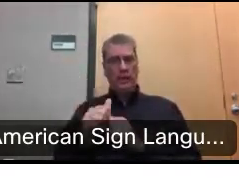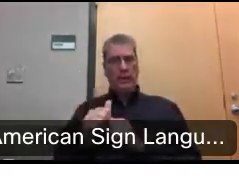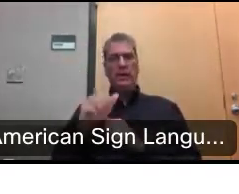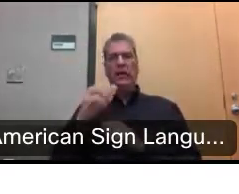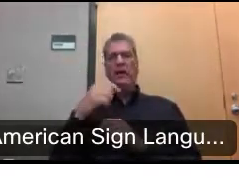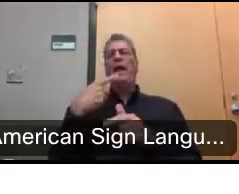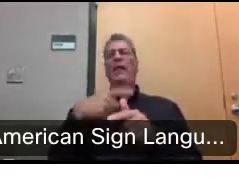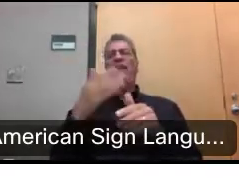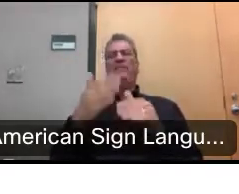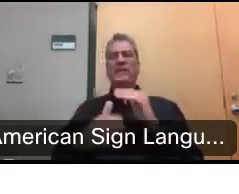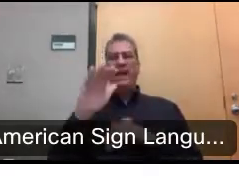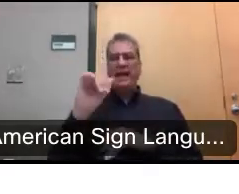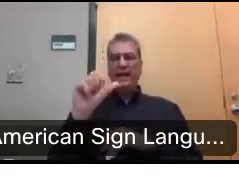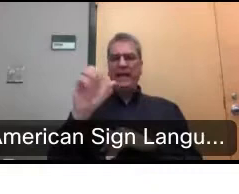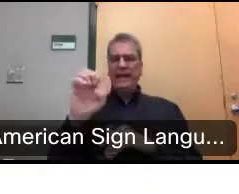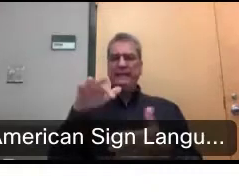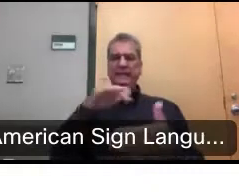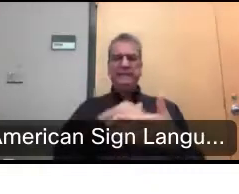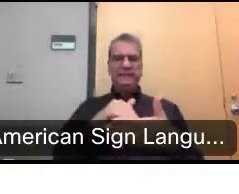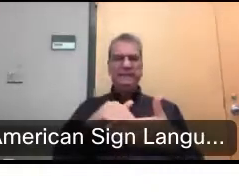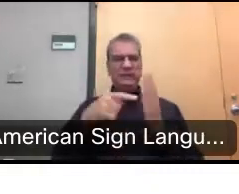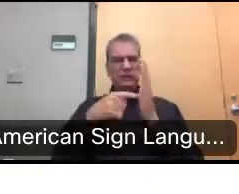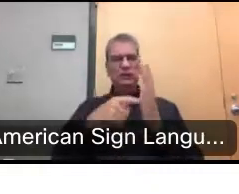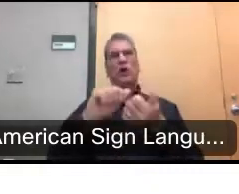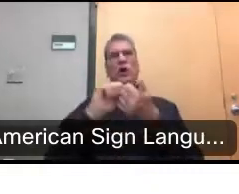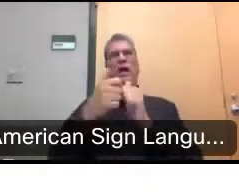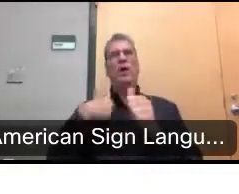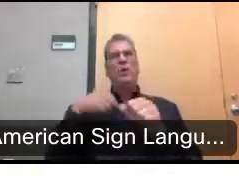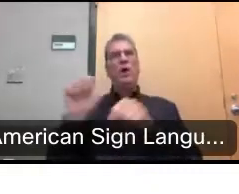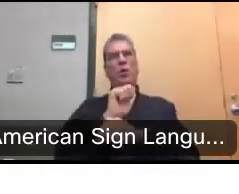On a very different health issue, showing the way we work through kind of the cycle